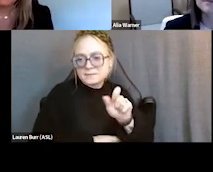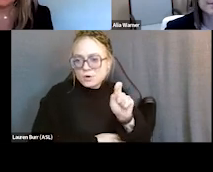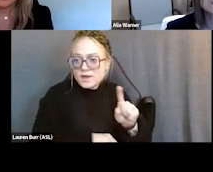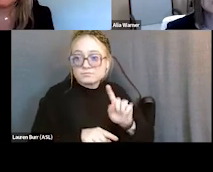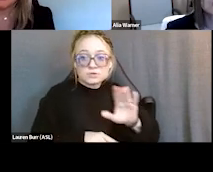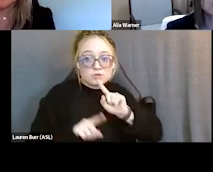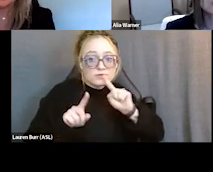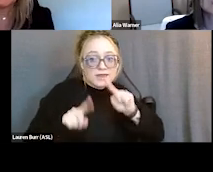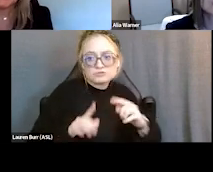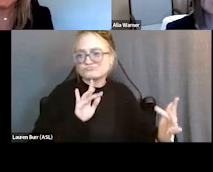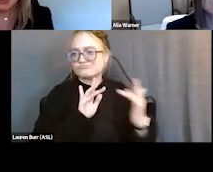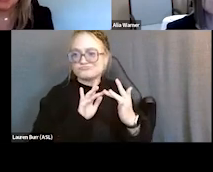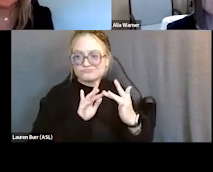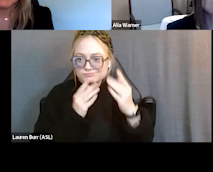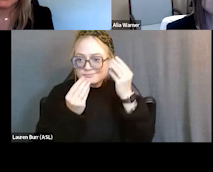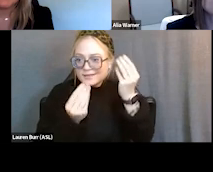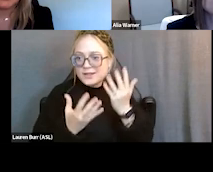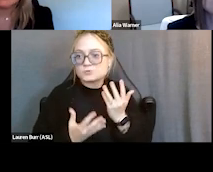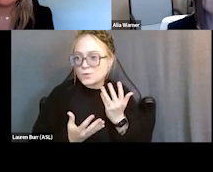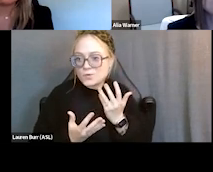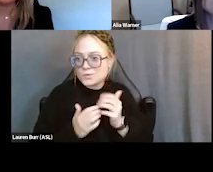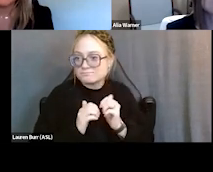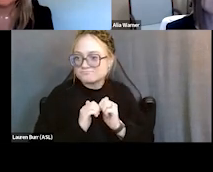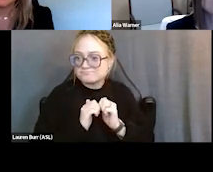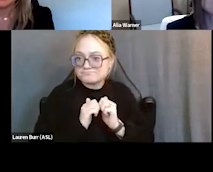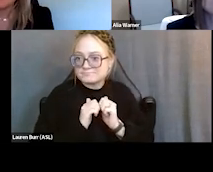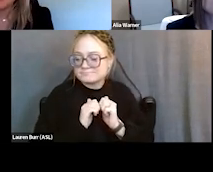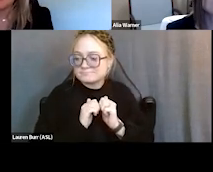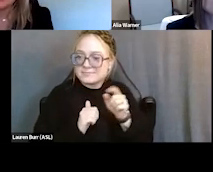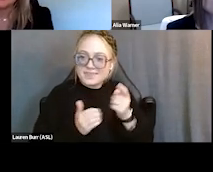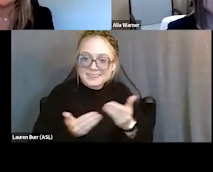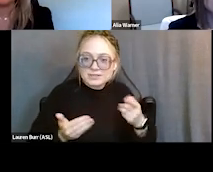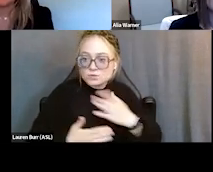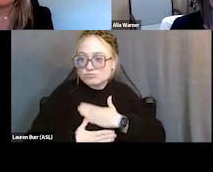reach out, let the panelists know, you know, things that you appreciate about their presentation.